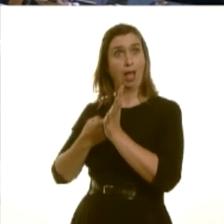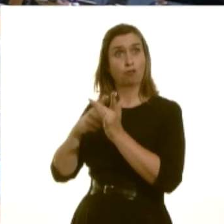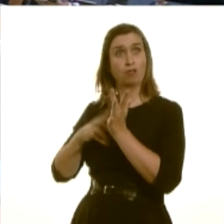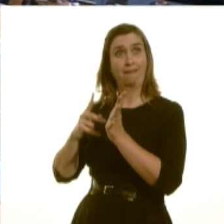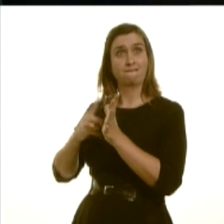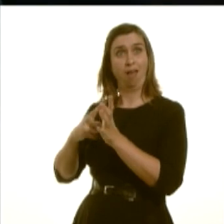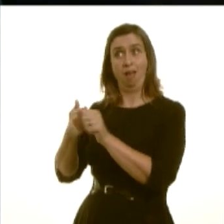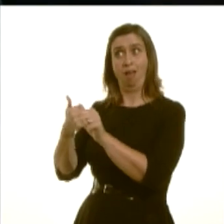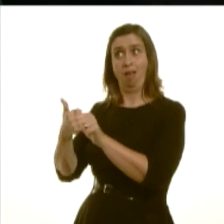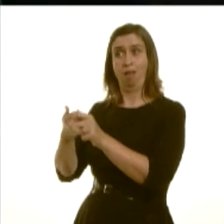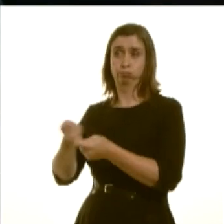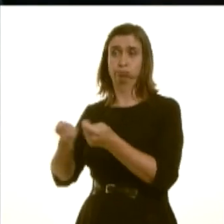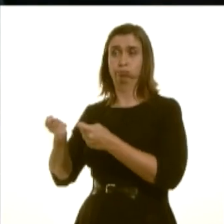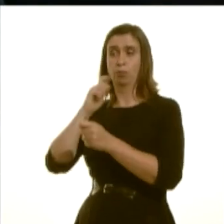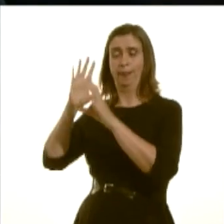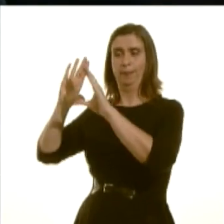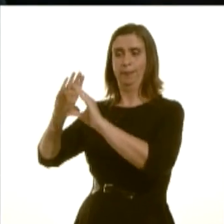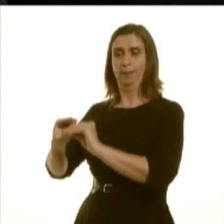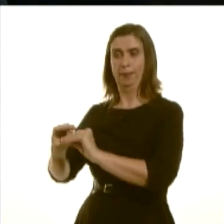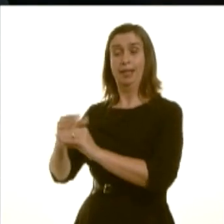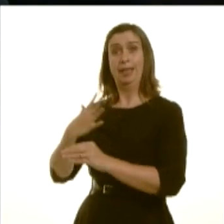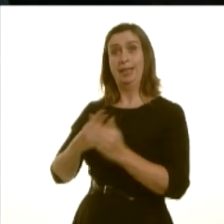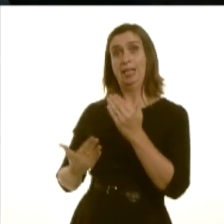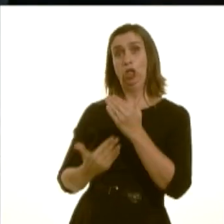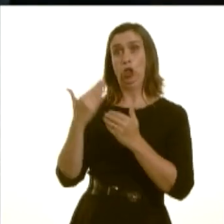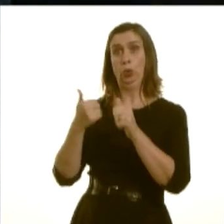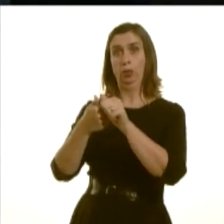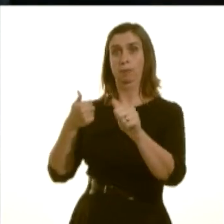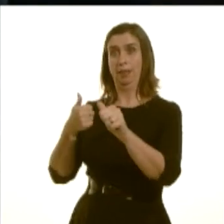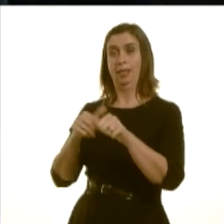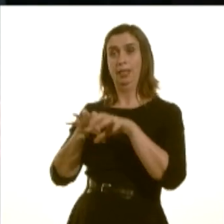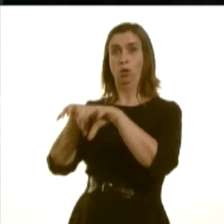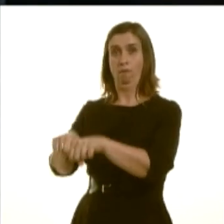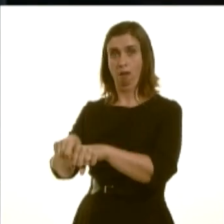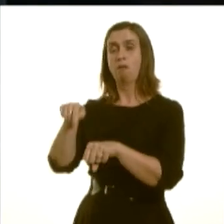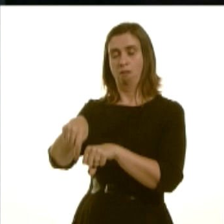in 2018 and the need to get the new franchise in order, so may I ask you a broader question